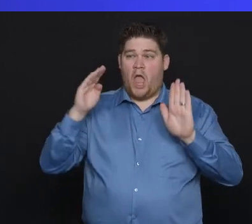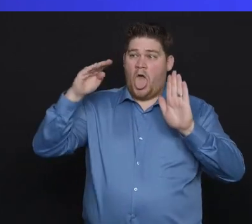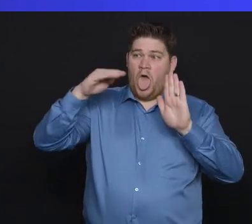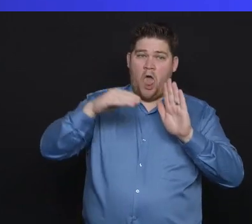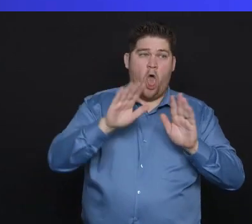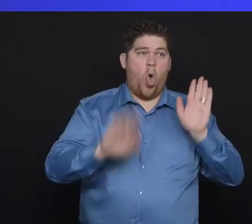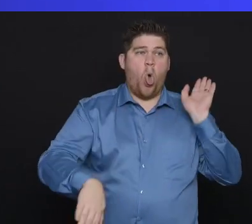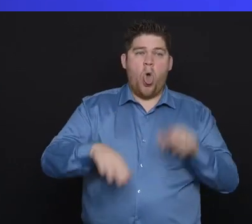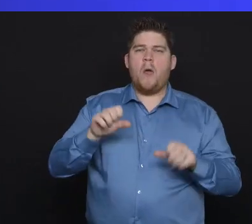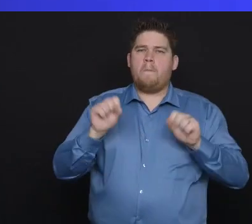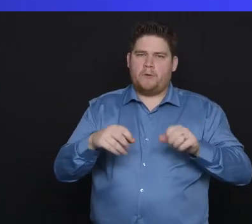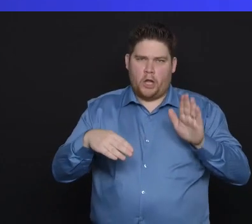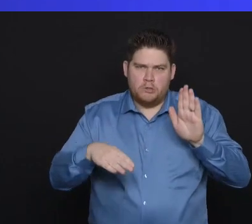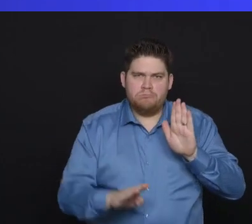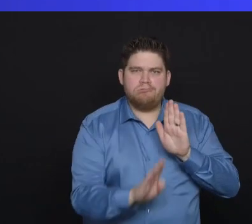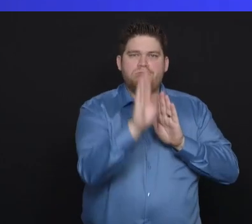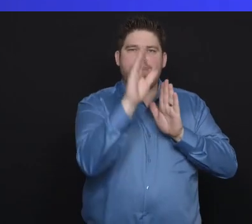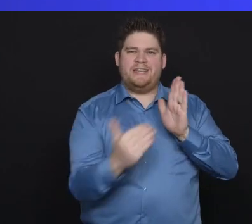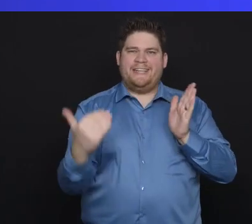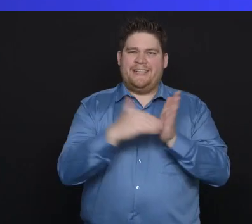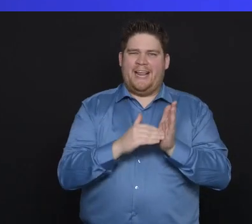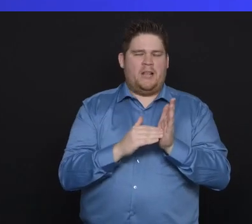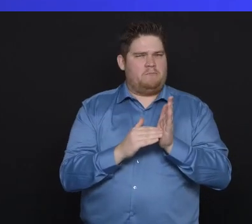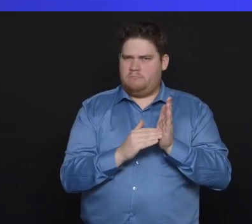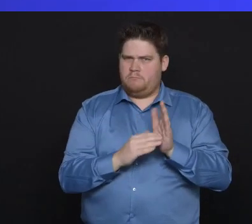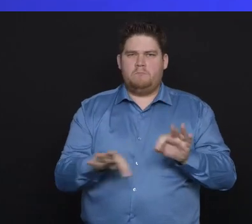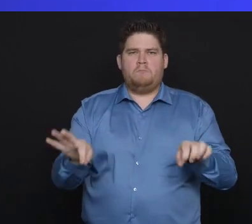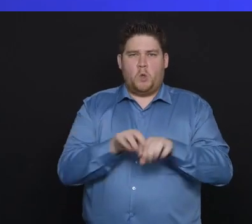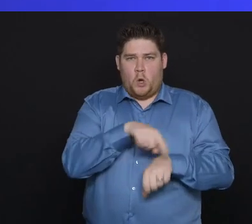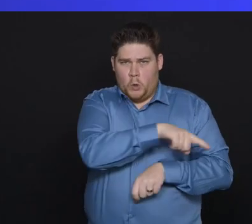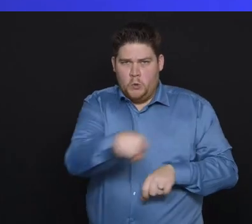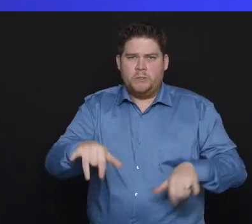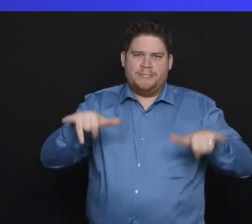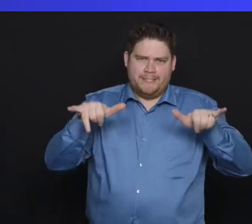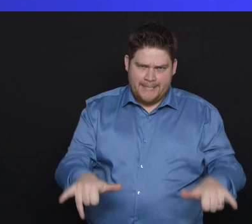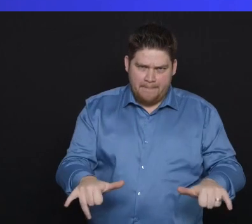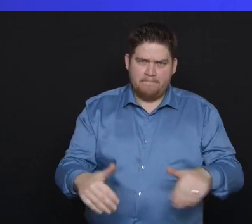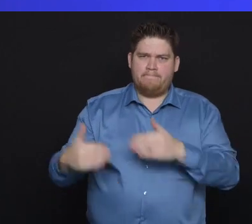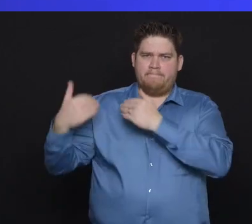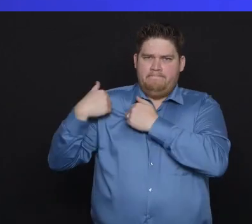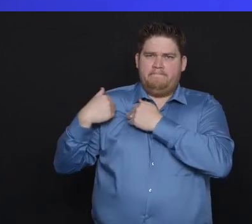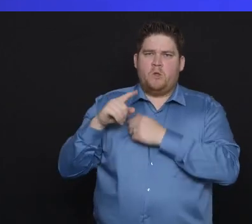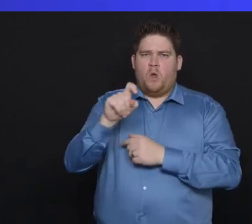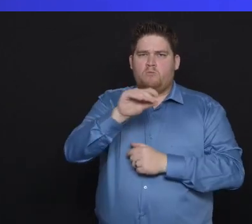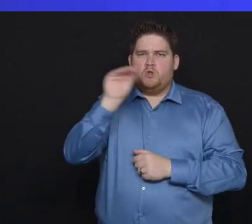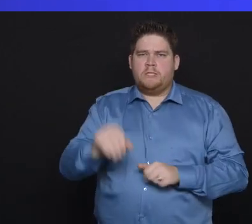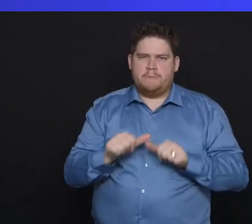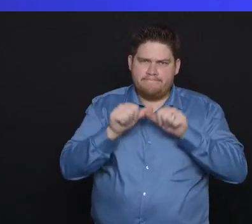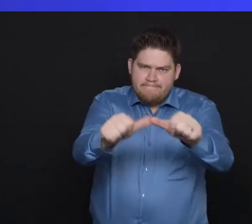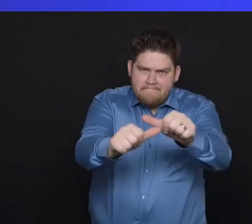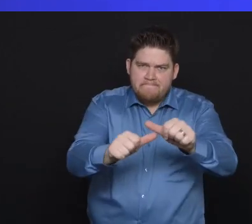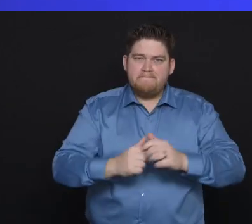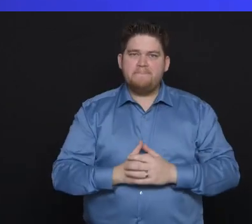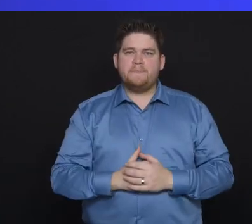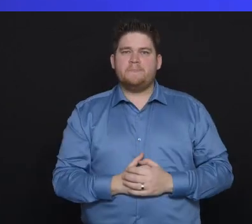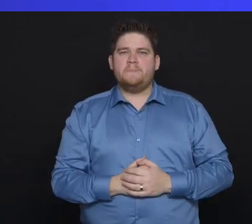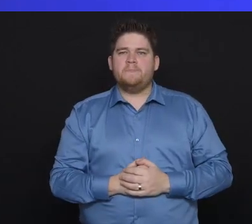You said earlier that we are at day 21 when it comes to the day 29 peak of hospitalizations mentioned in the modelling.